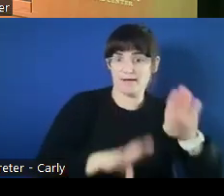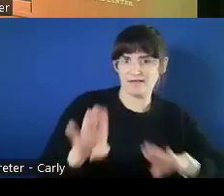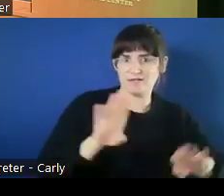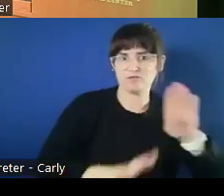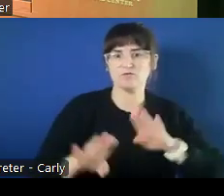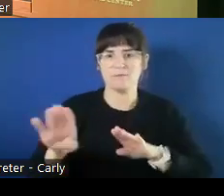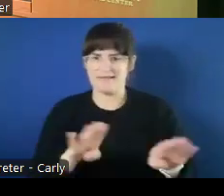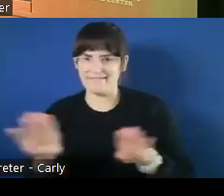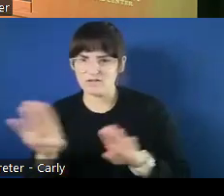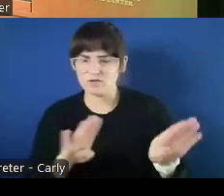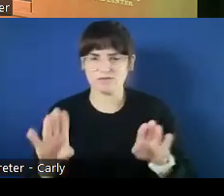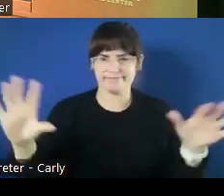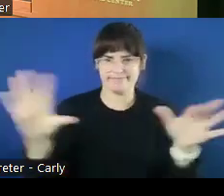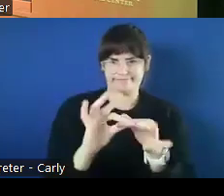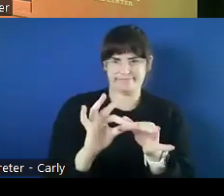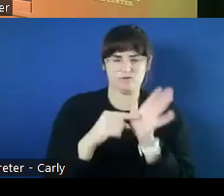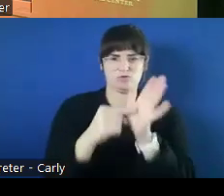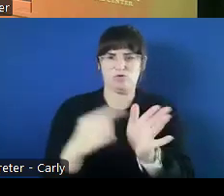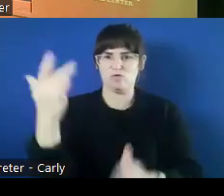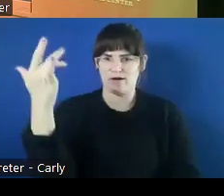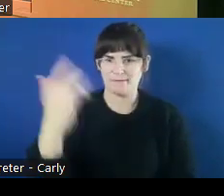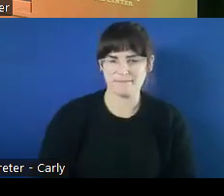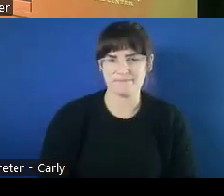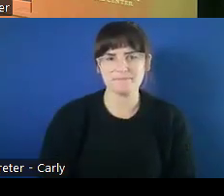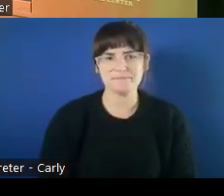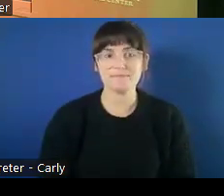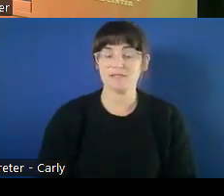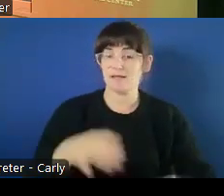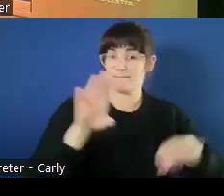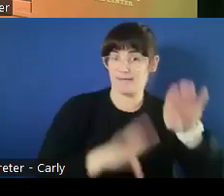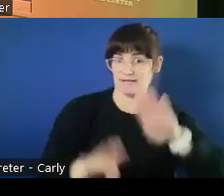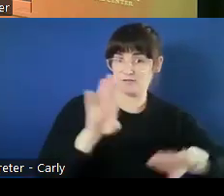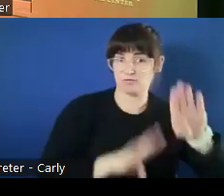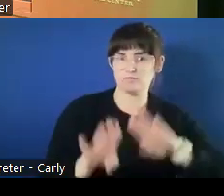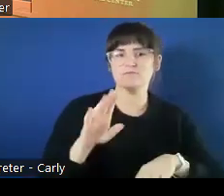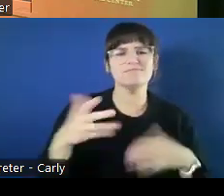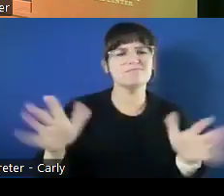might explain these relationships in terms of biological mechanisms we know that depression